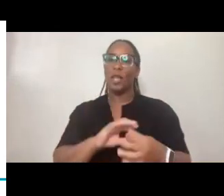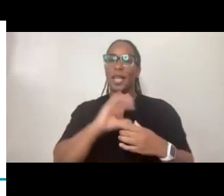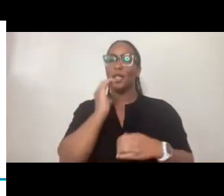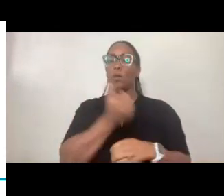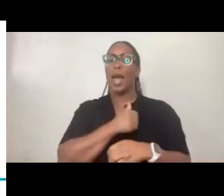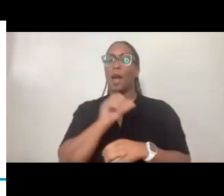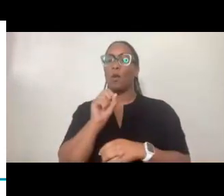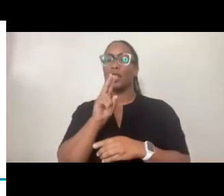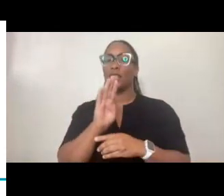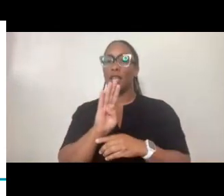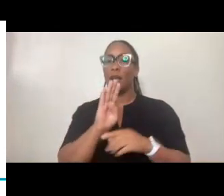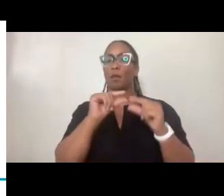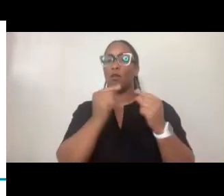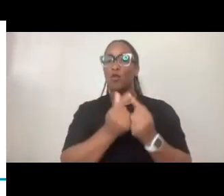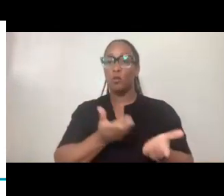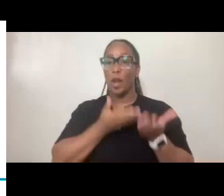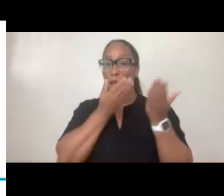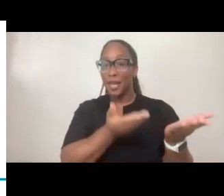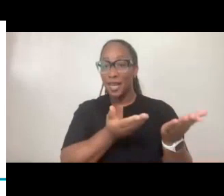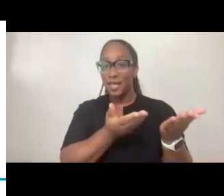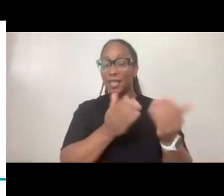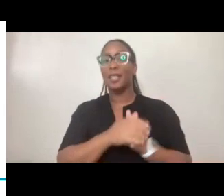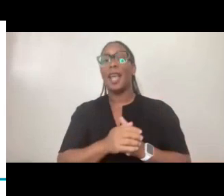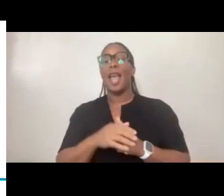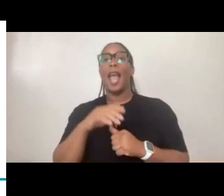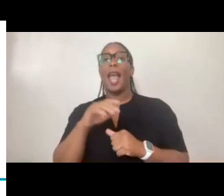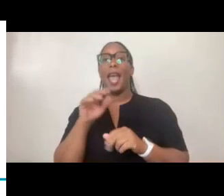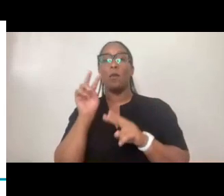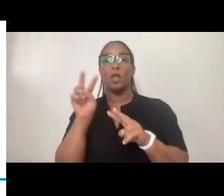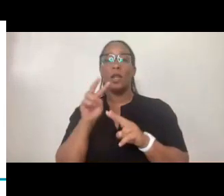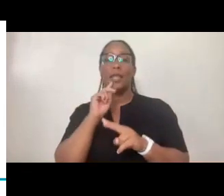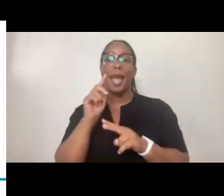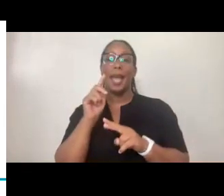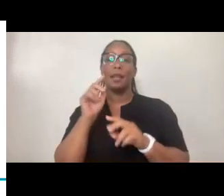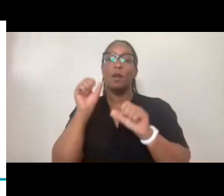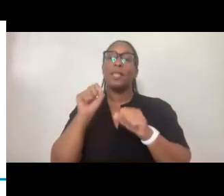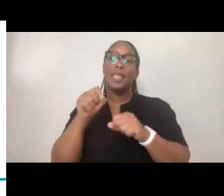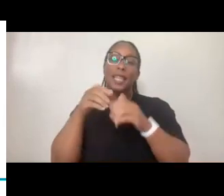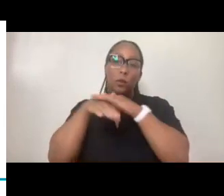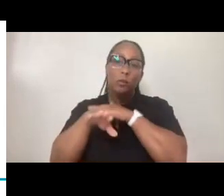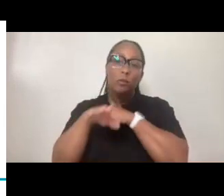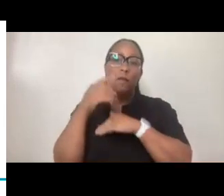Subgroups recommendations and we also looked at some potential entry points for change.